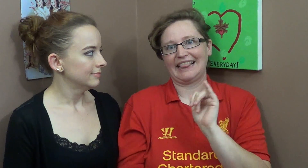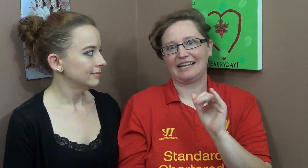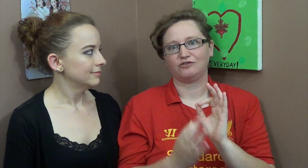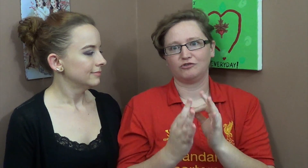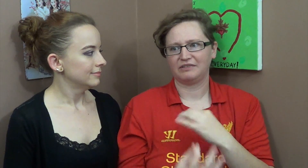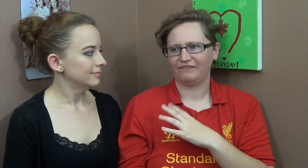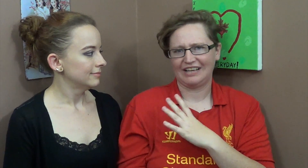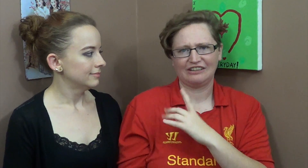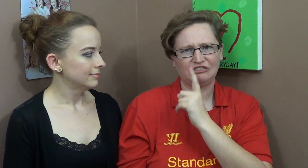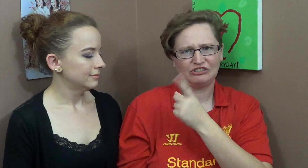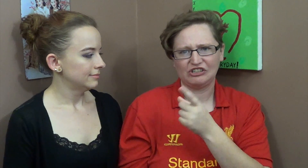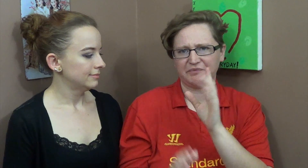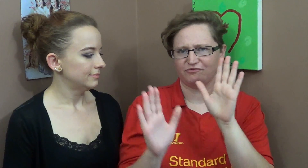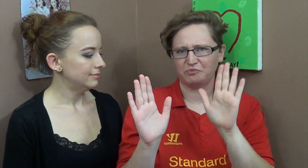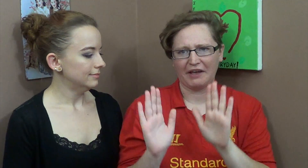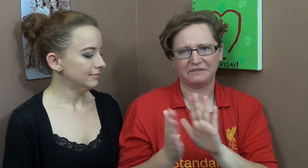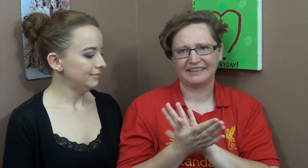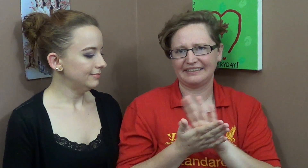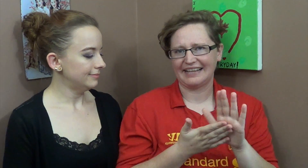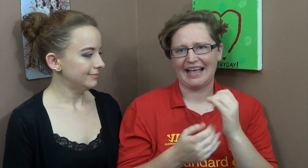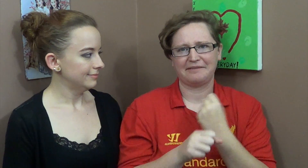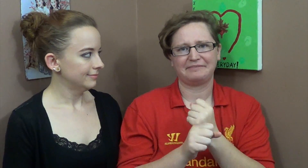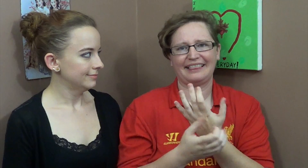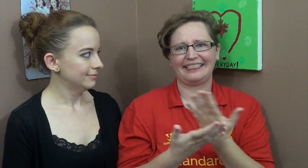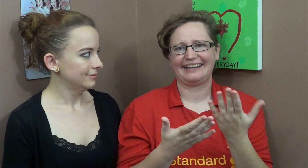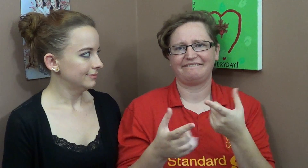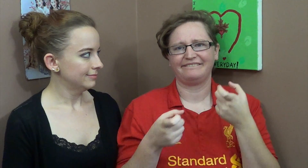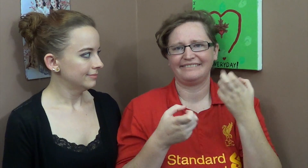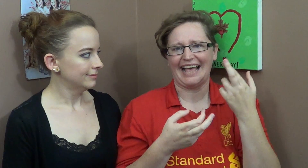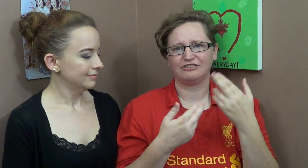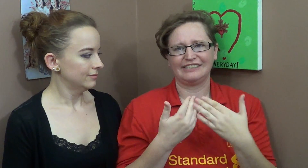feels like interpreting. Fine, sure, wonderful, nice to make things faster